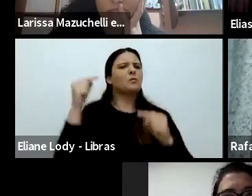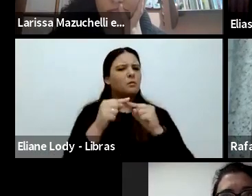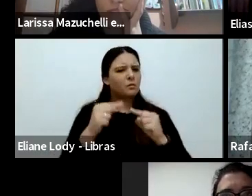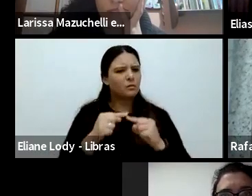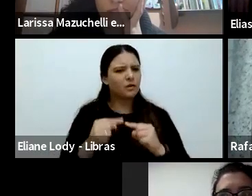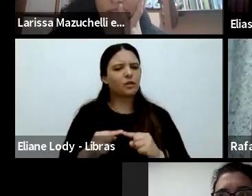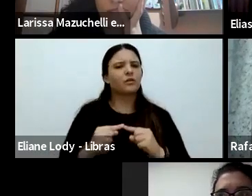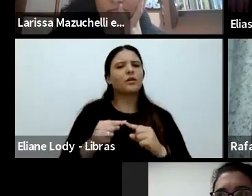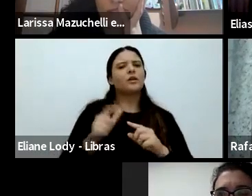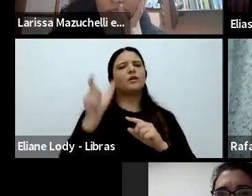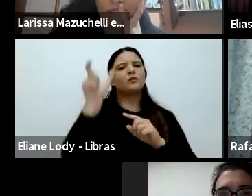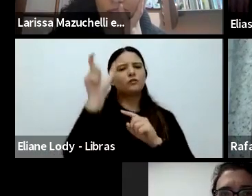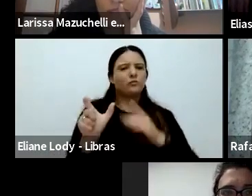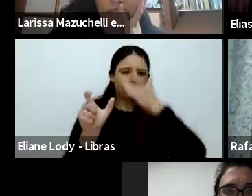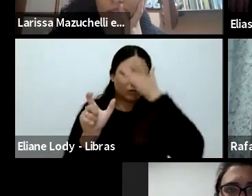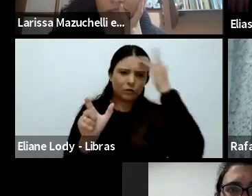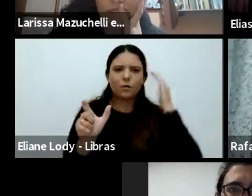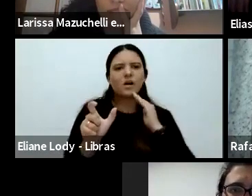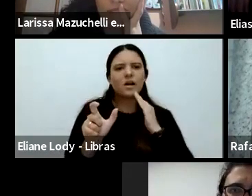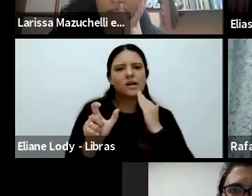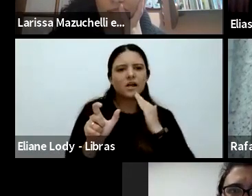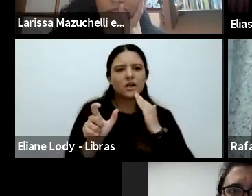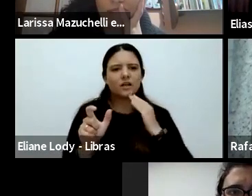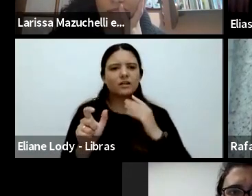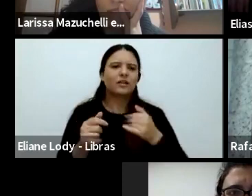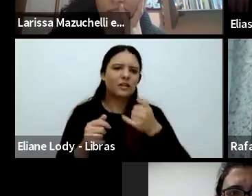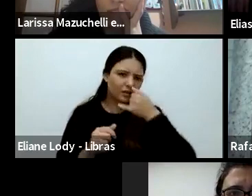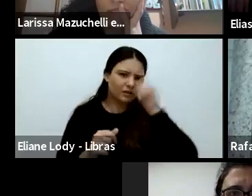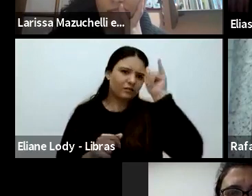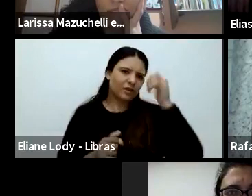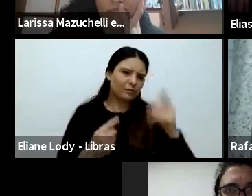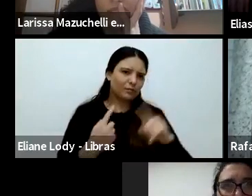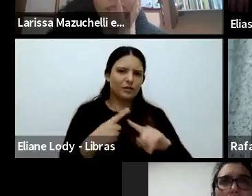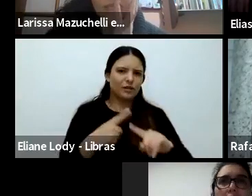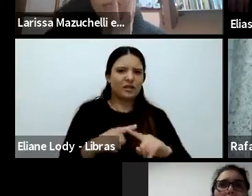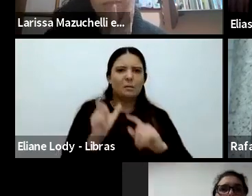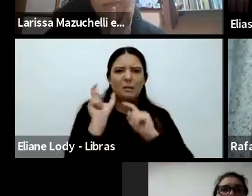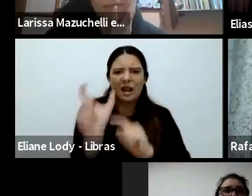works it's all it's all about defect ology and I avoided it for years.